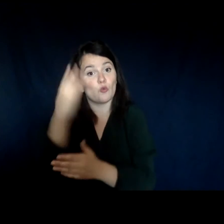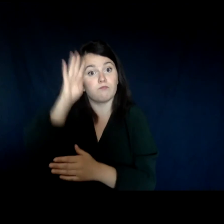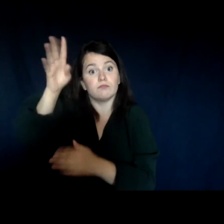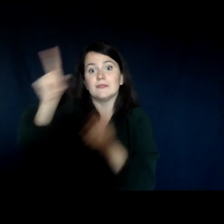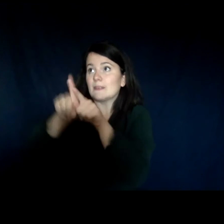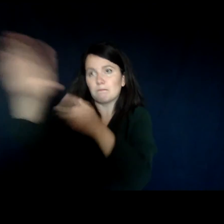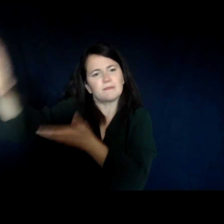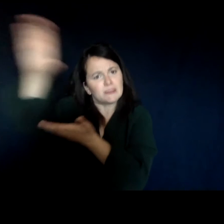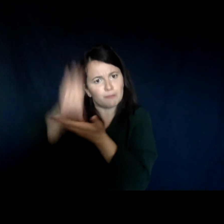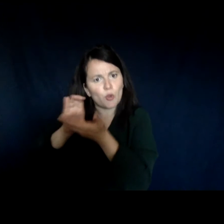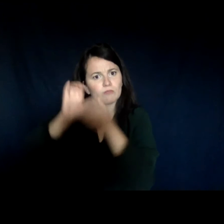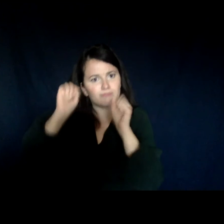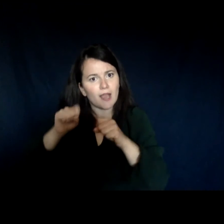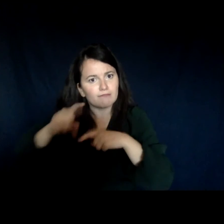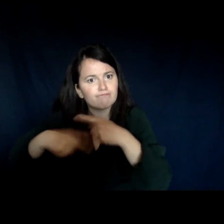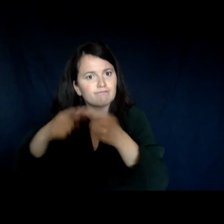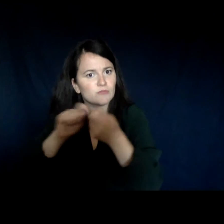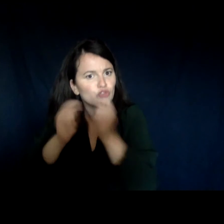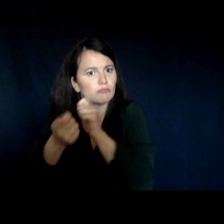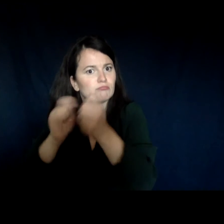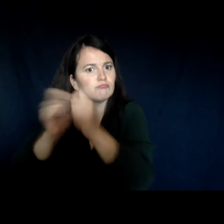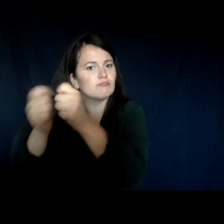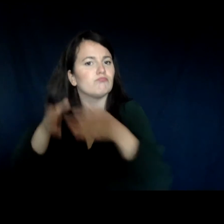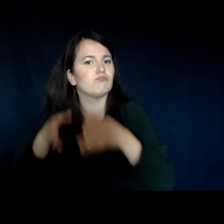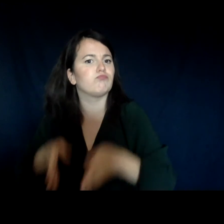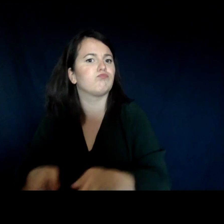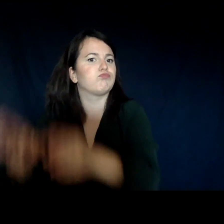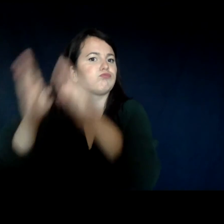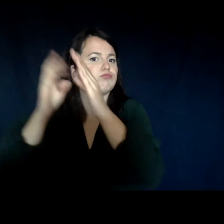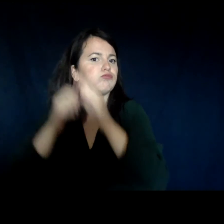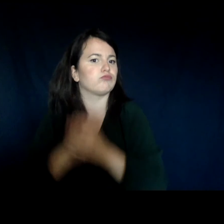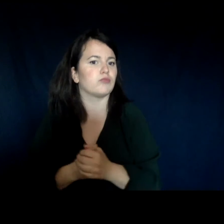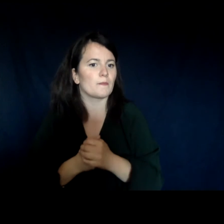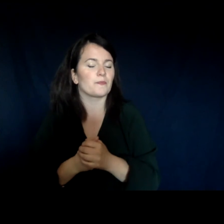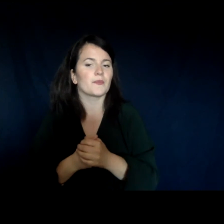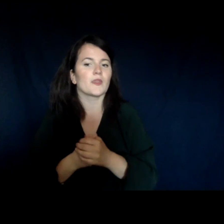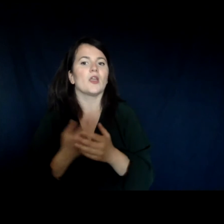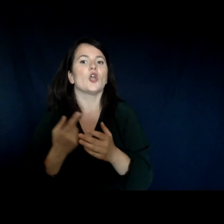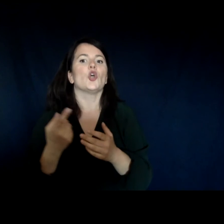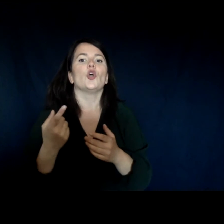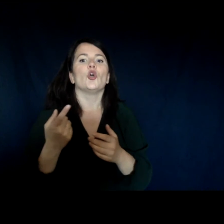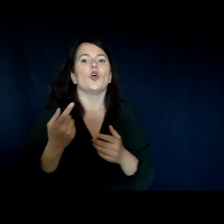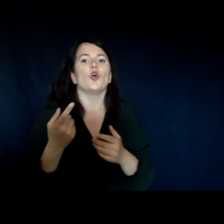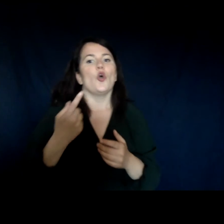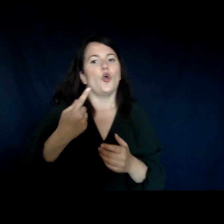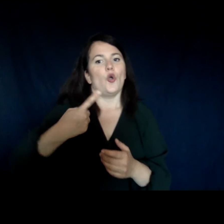We should try to avoid we go again in a sort of austerity mode